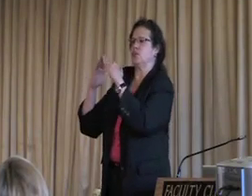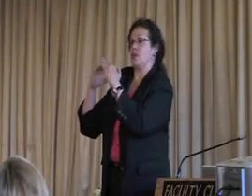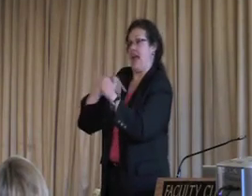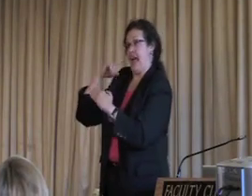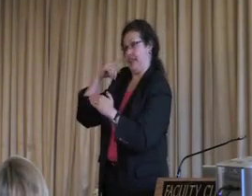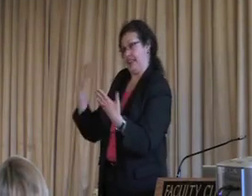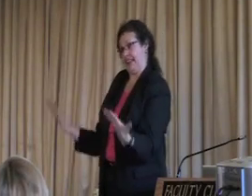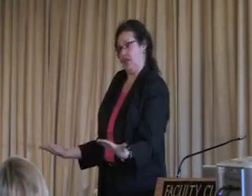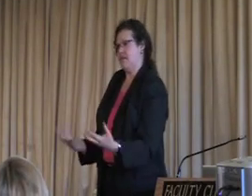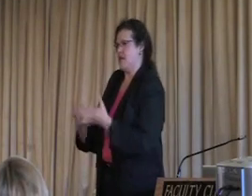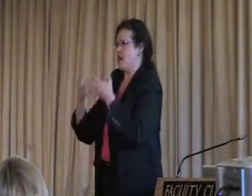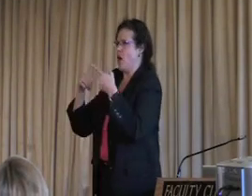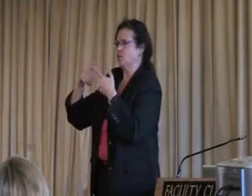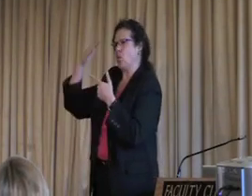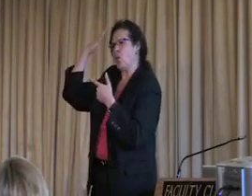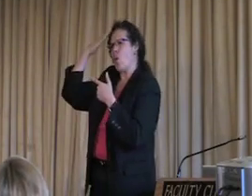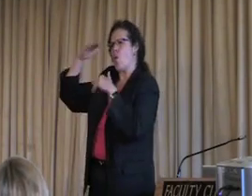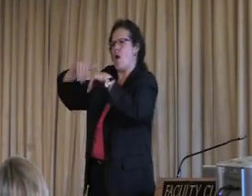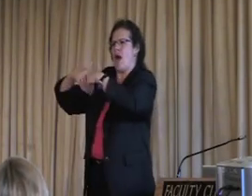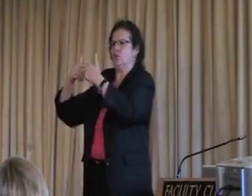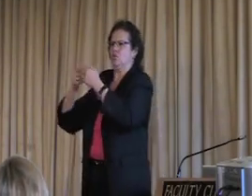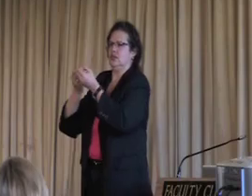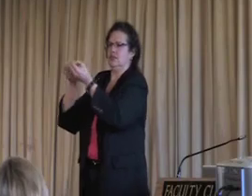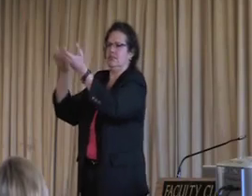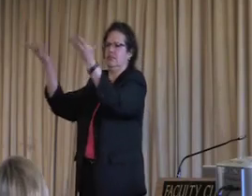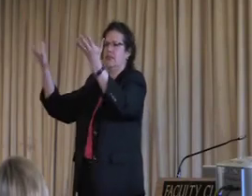have a connection, and that is a connection to the broader international community. And